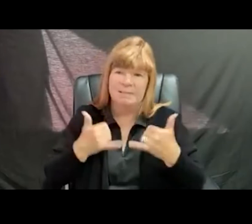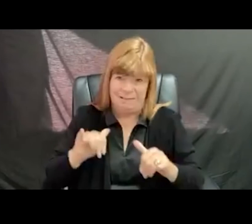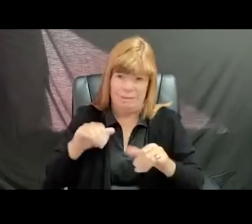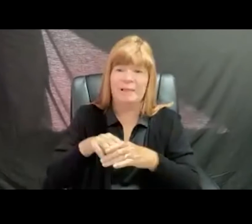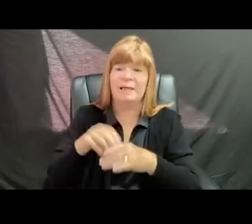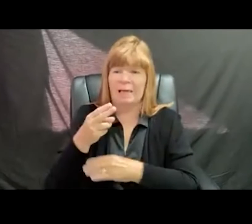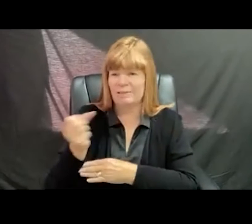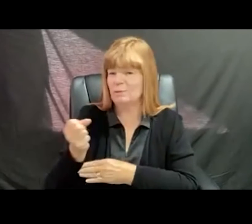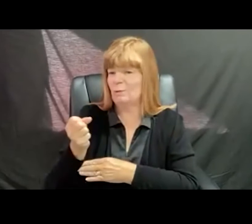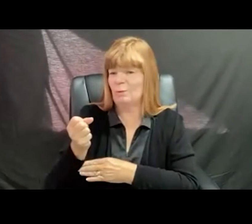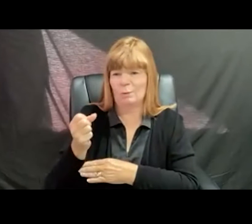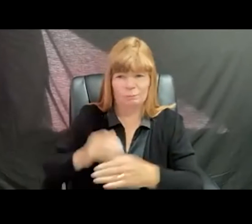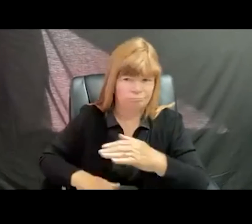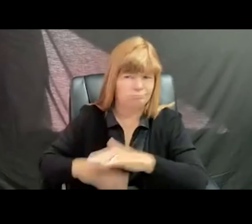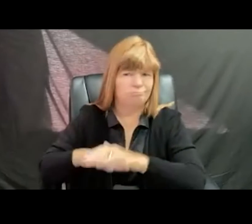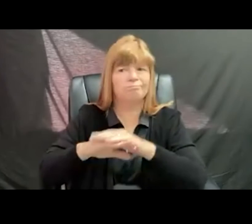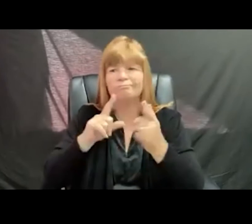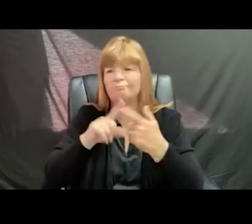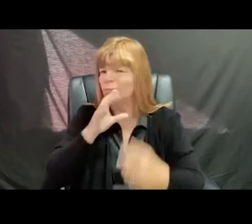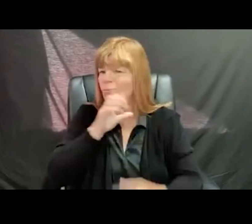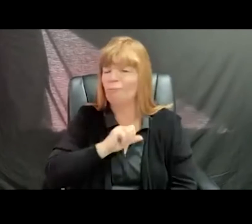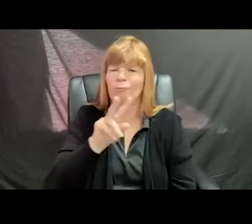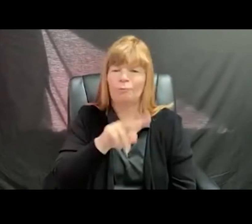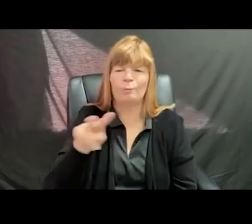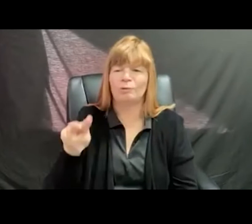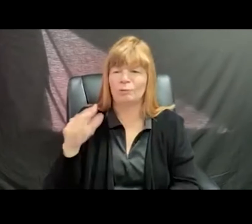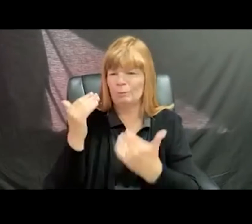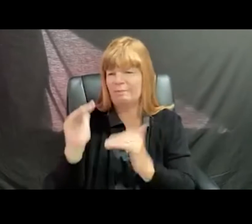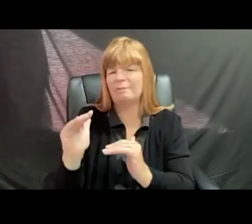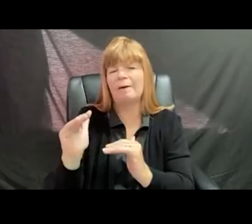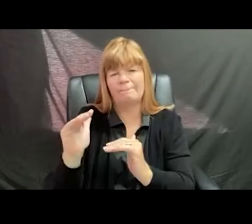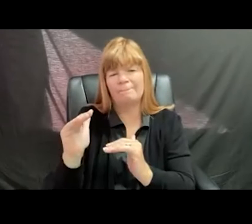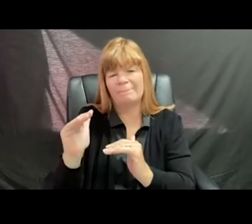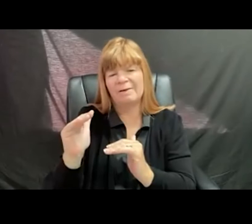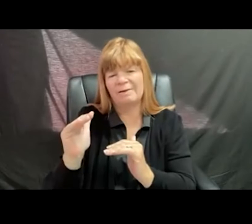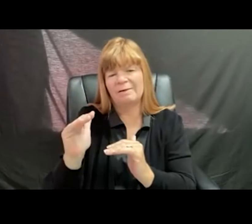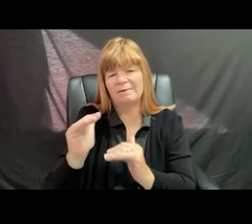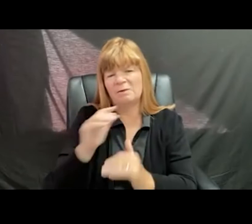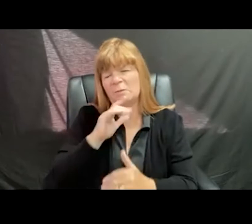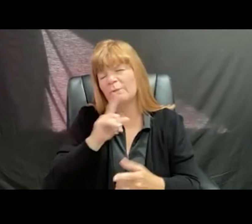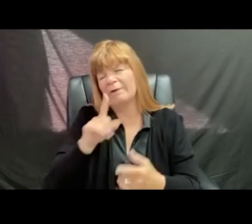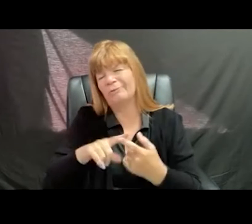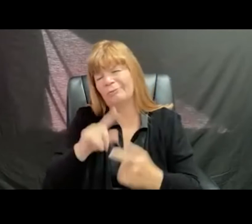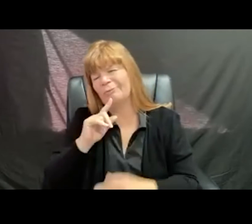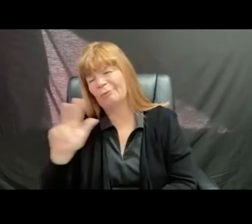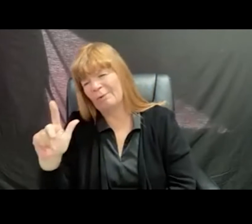up to that 22 age limit like I will say all the way up to 23 really while they're while they're